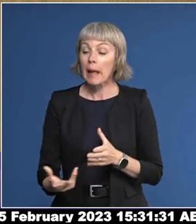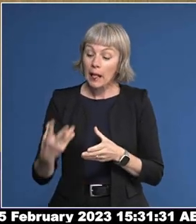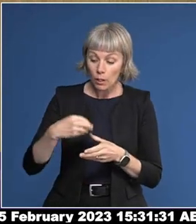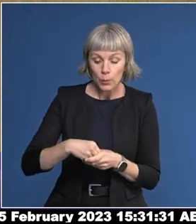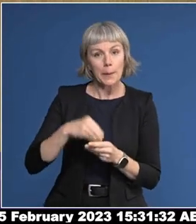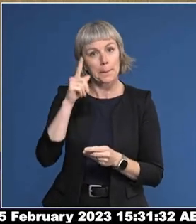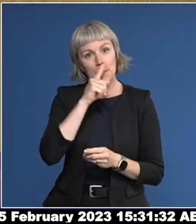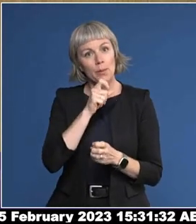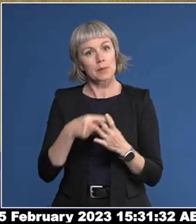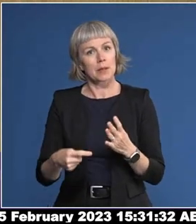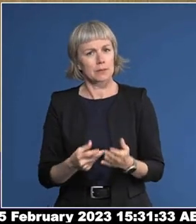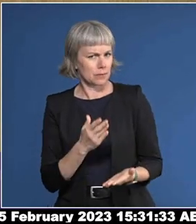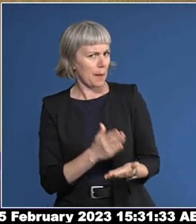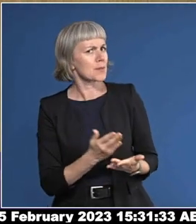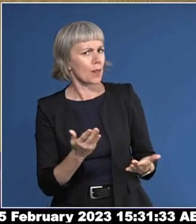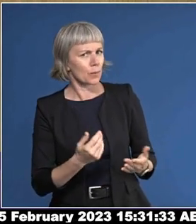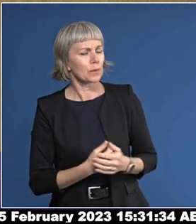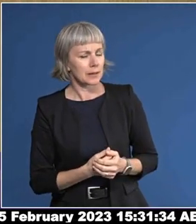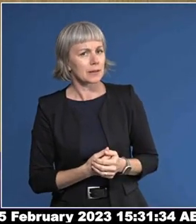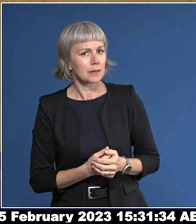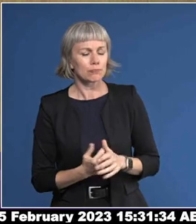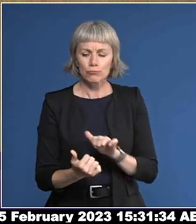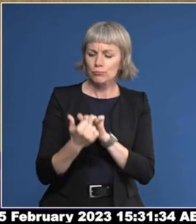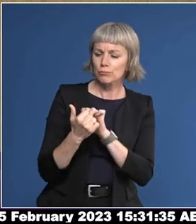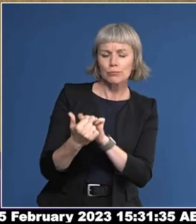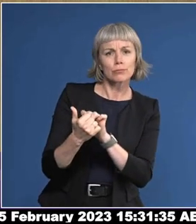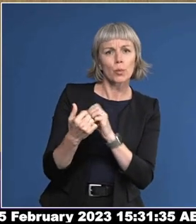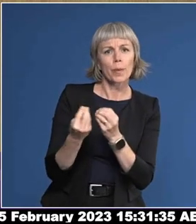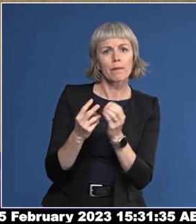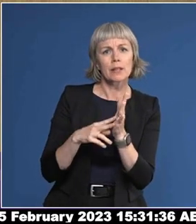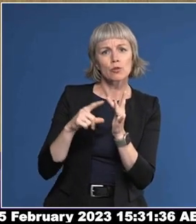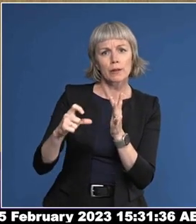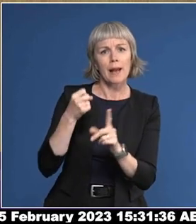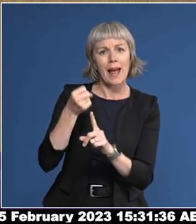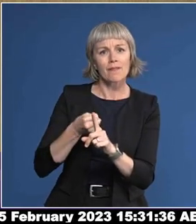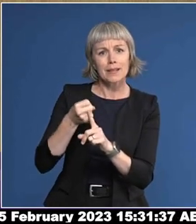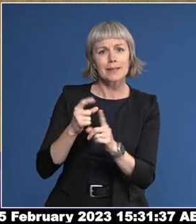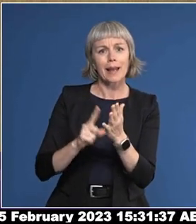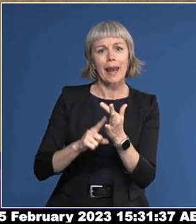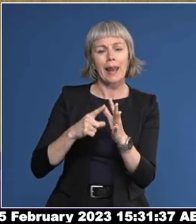Absolutely. So we work together with the Victorian Advocacy League For Individuals With Disability, VALID.